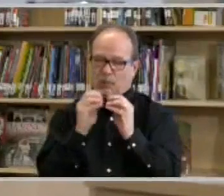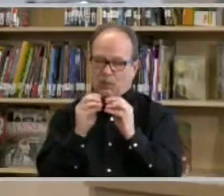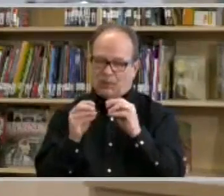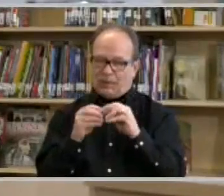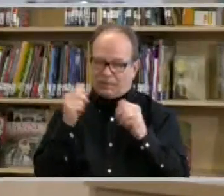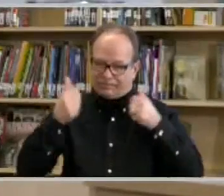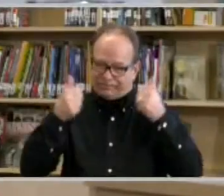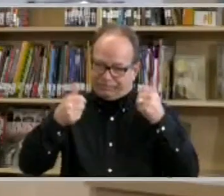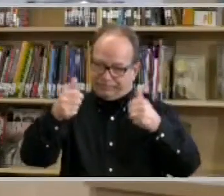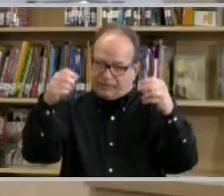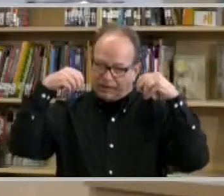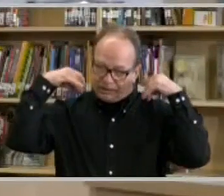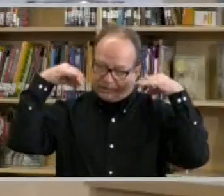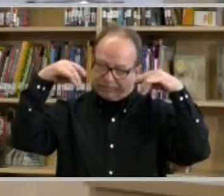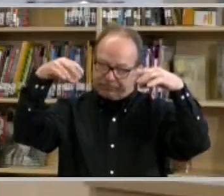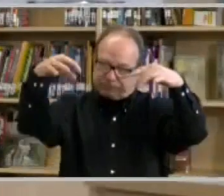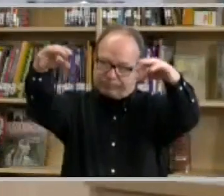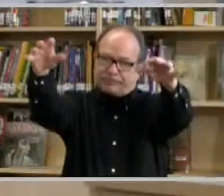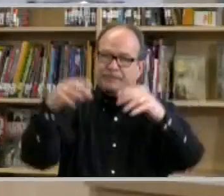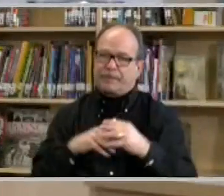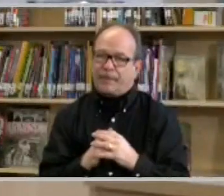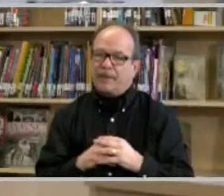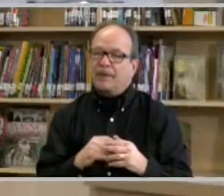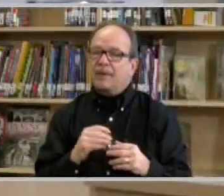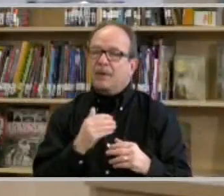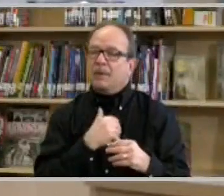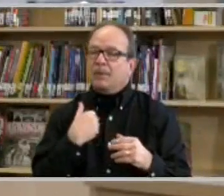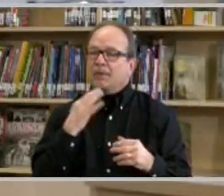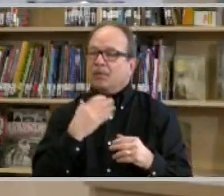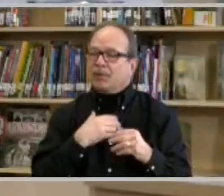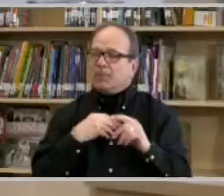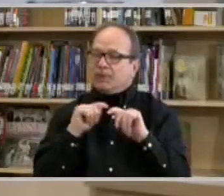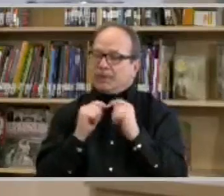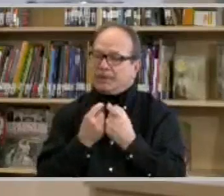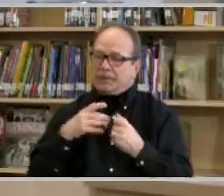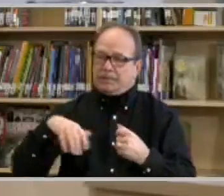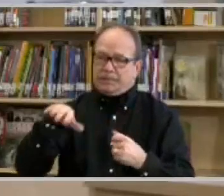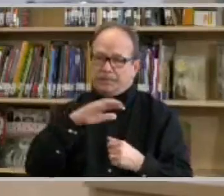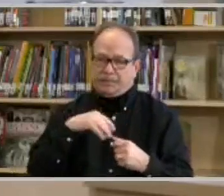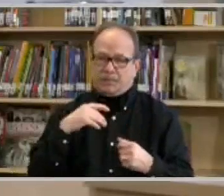AND WE'RE WORKING ON THAT. SO MEMBERS OF MY TEAM, MY OFFICE